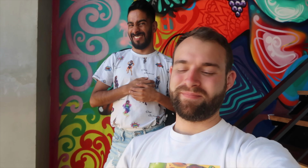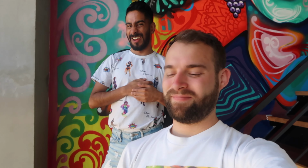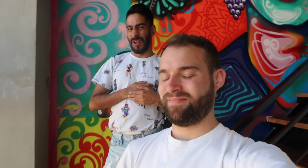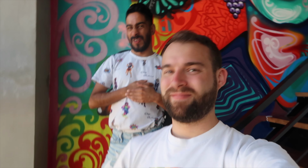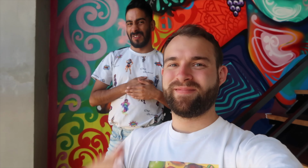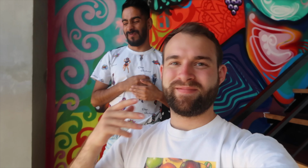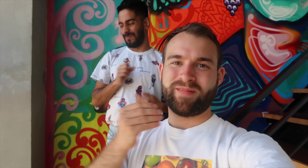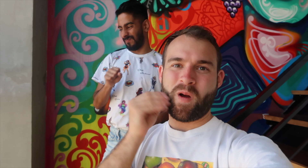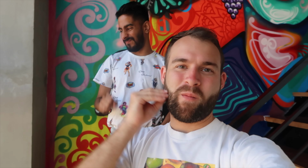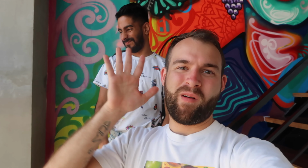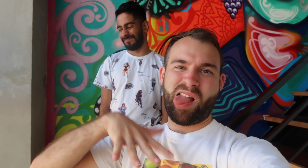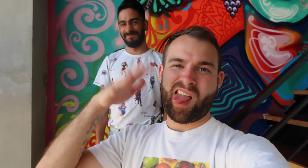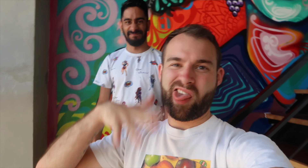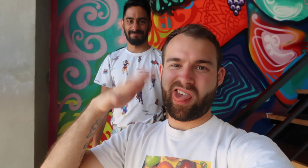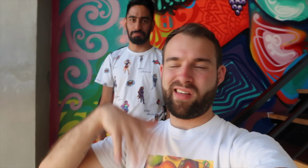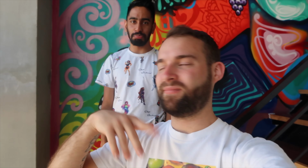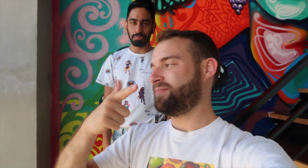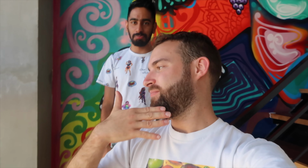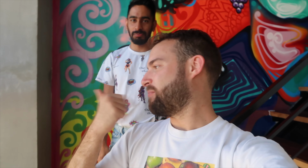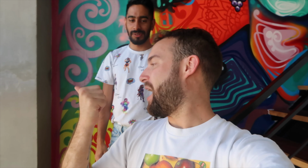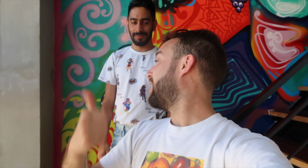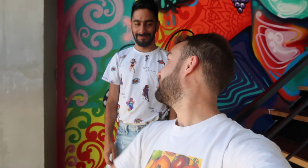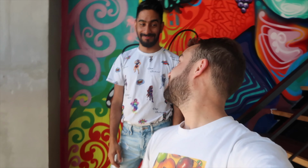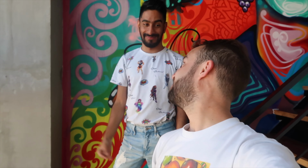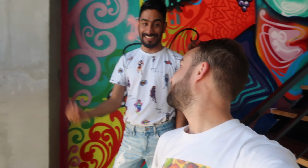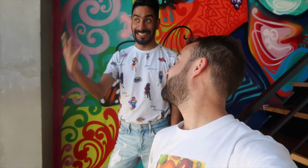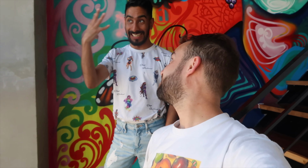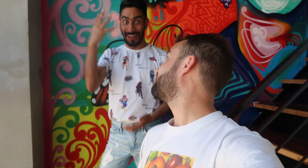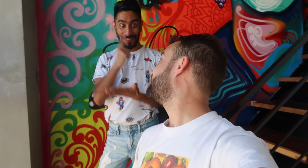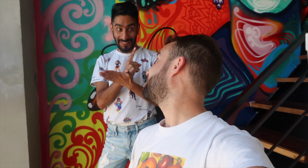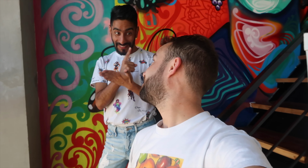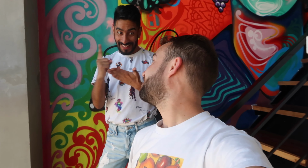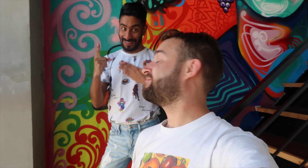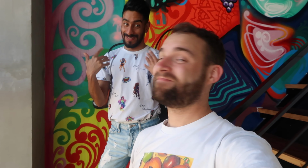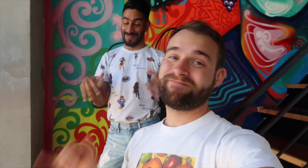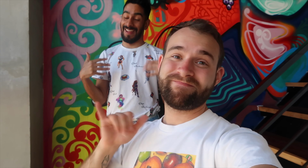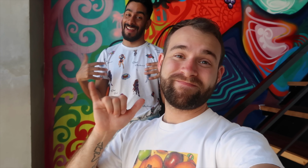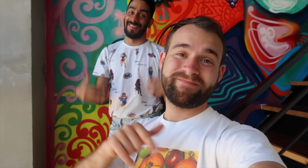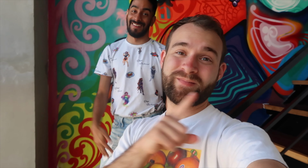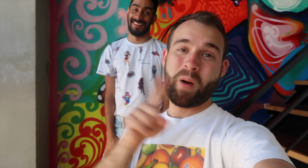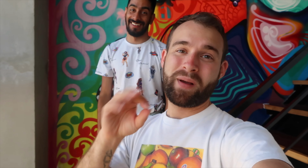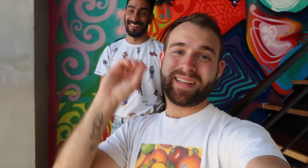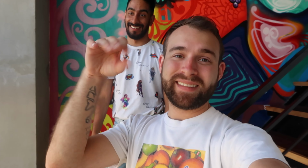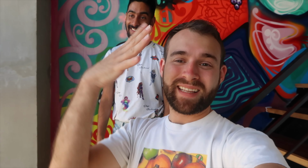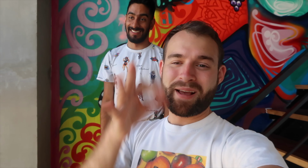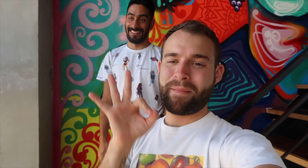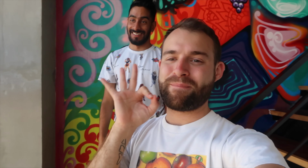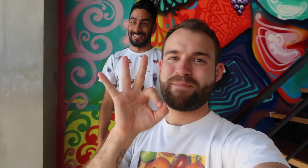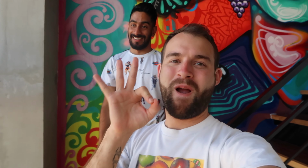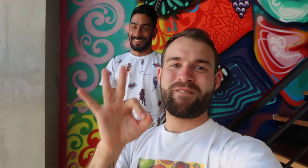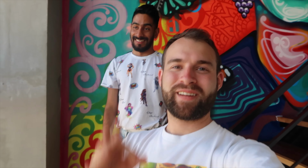It's so rainy at home. Here is better. The sun for one week, wow. One week of sun has been perfect.